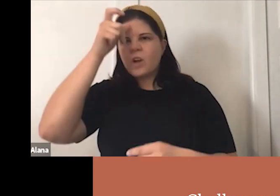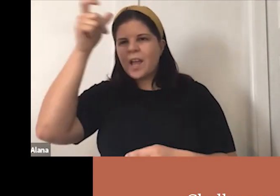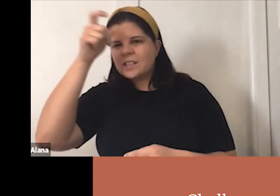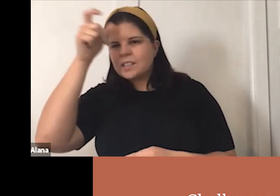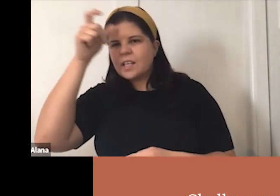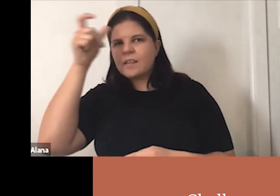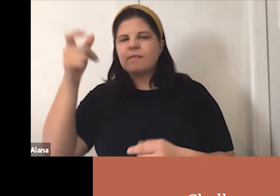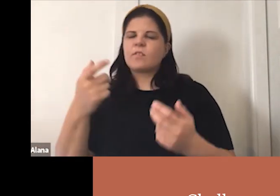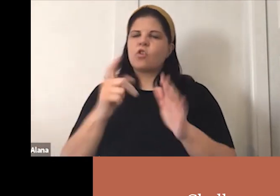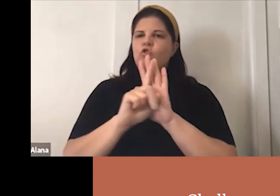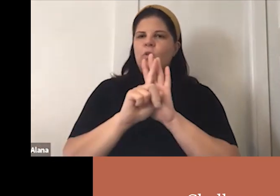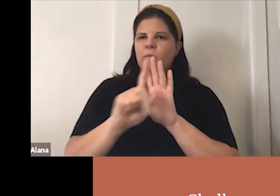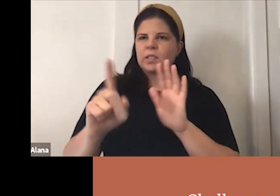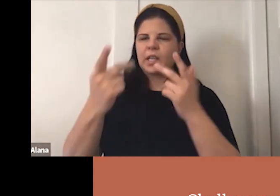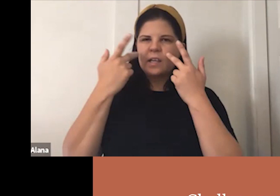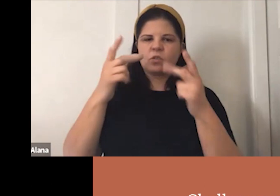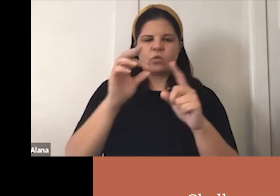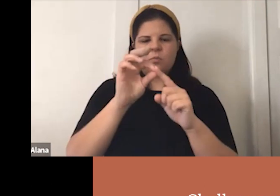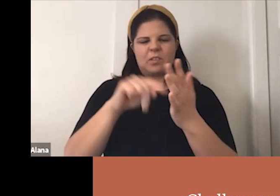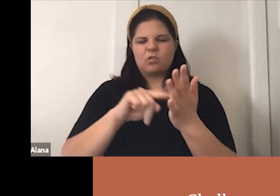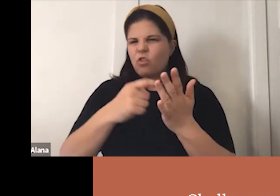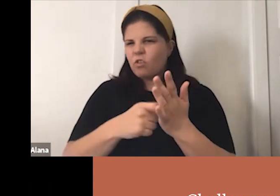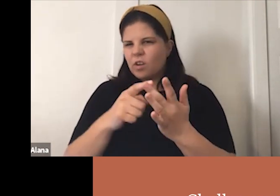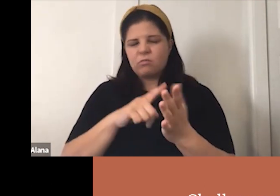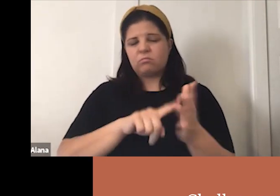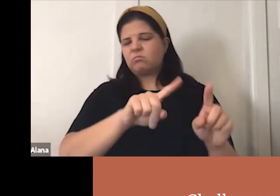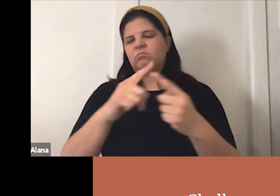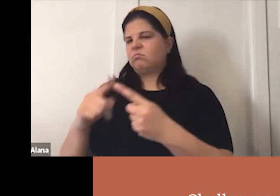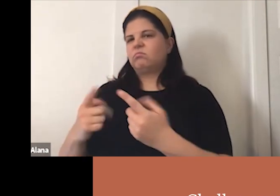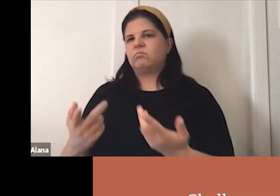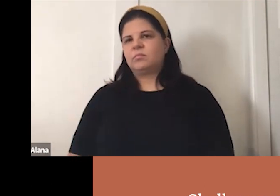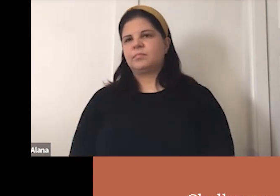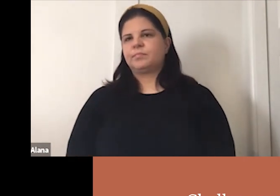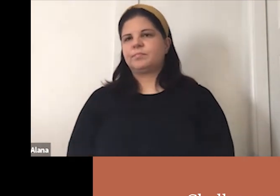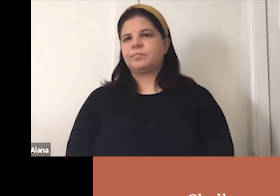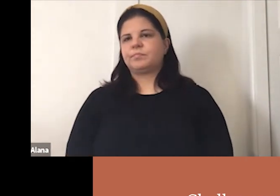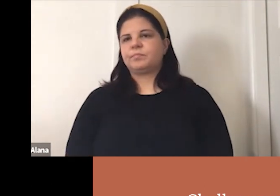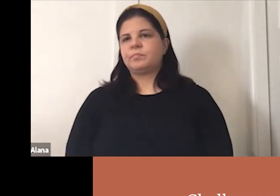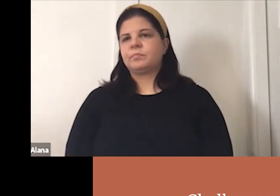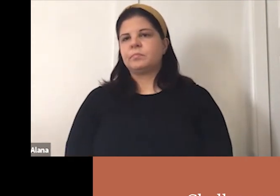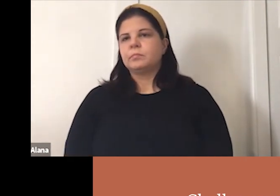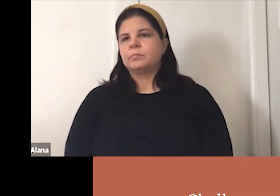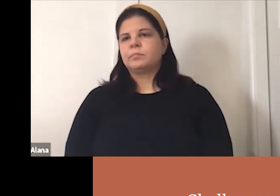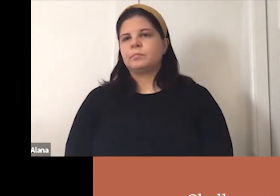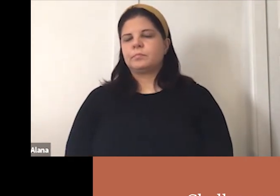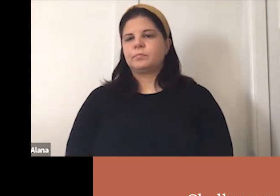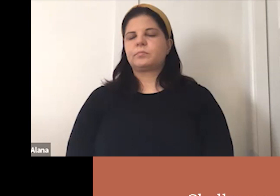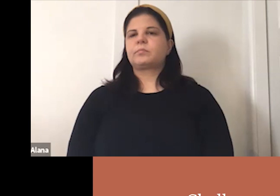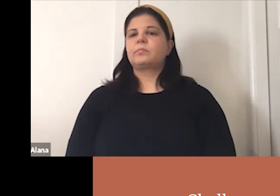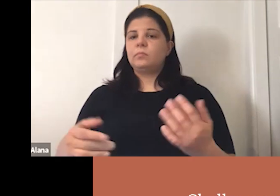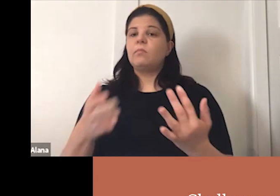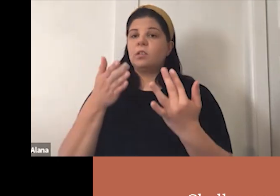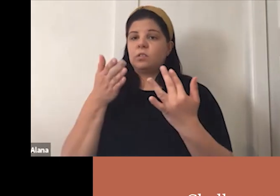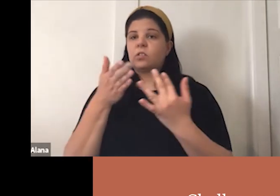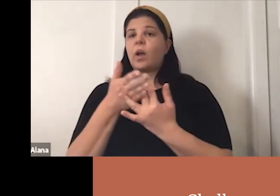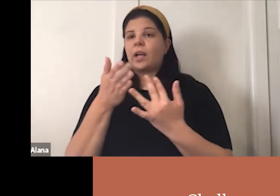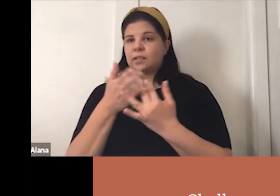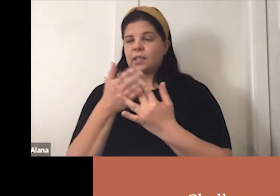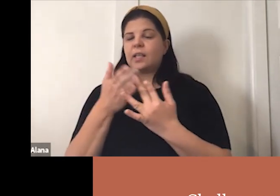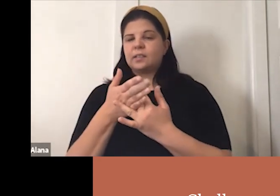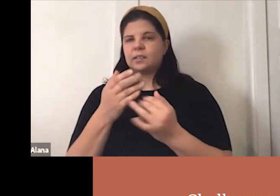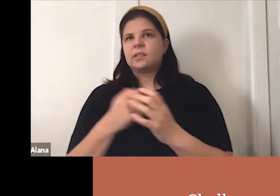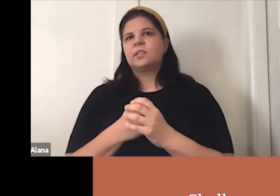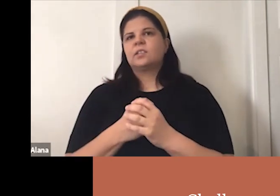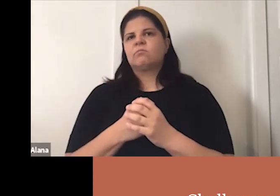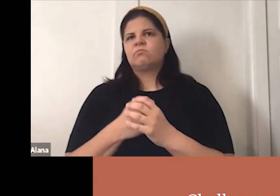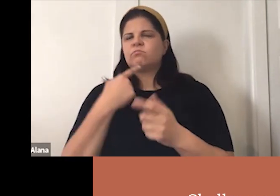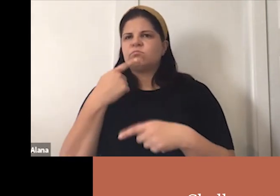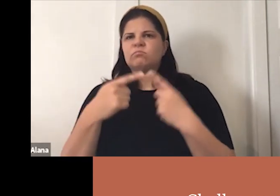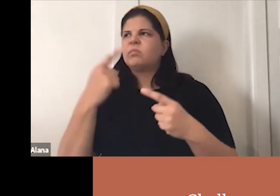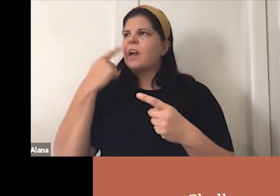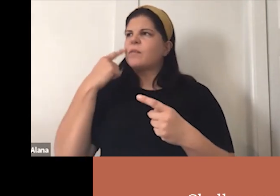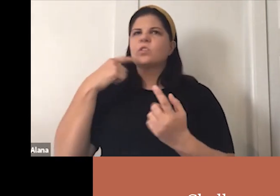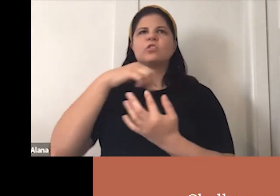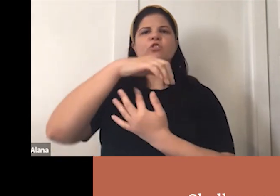And the thing is when we talk about access quite often when you look socially, when we